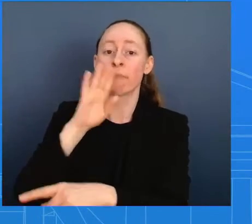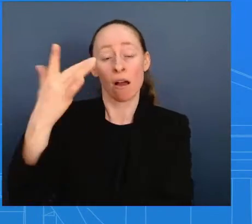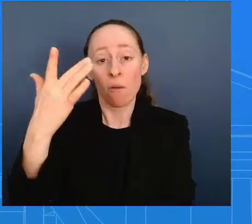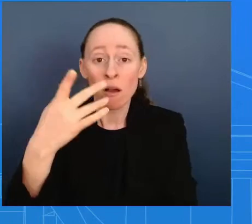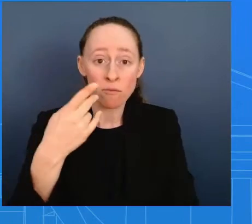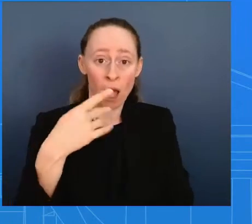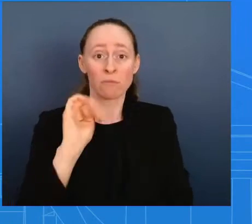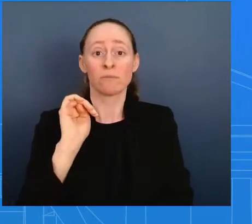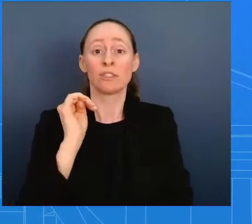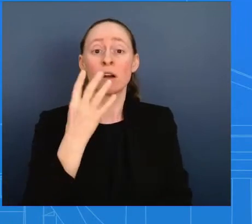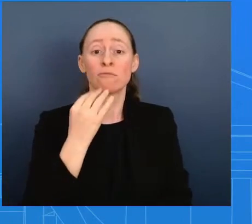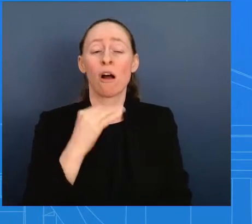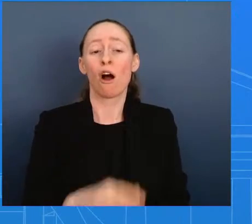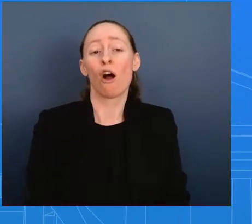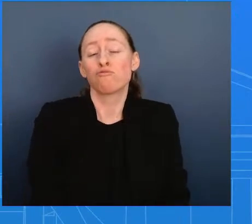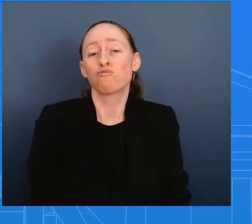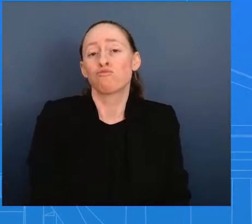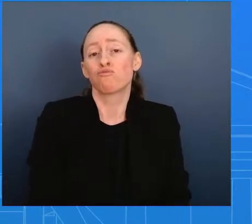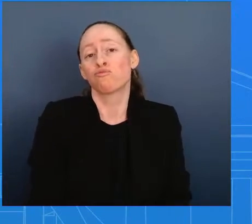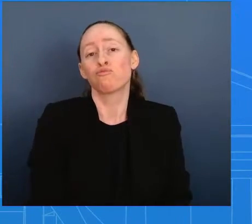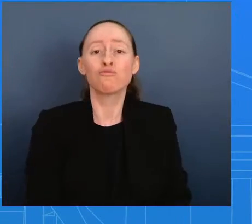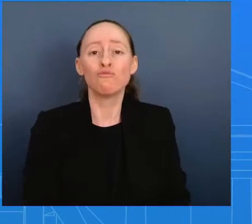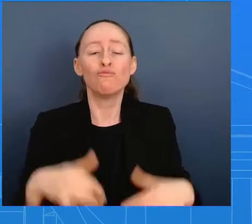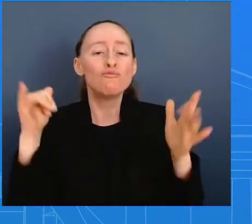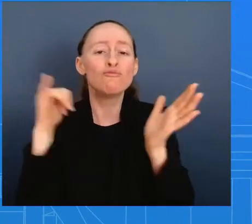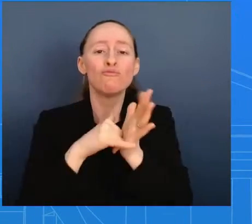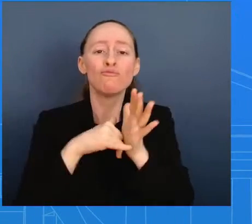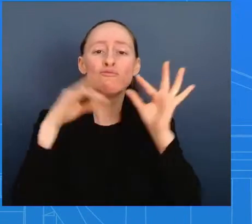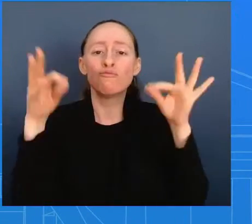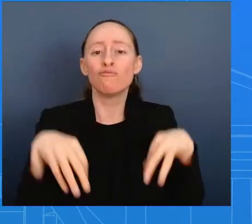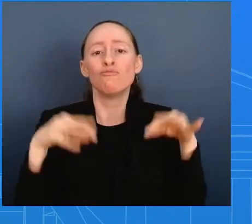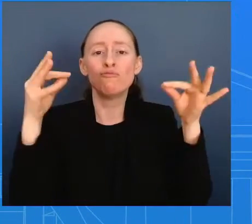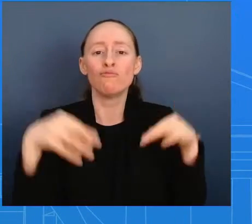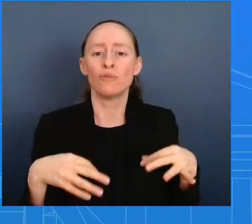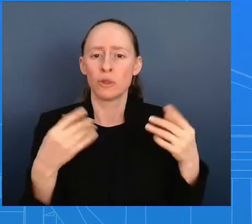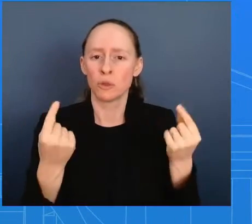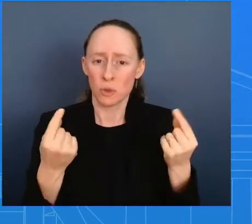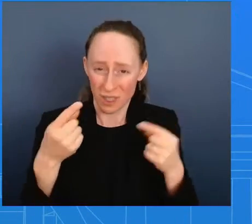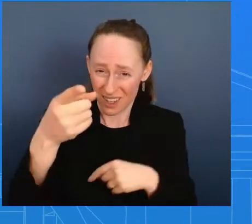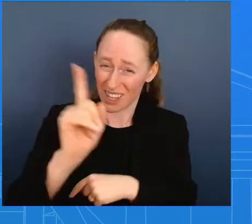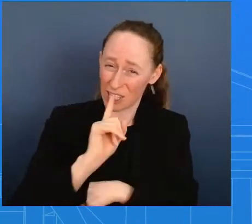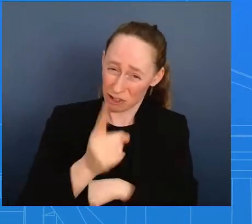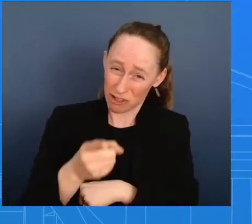still has clout with the Netanyahu government? Or is it just too early to tell?